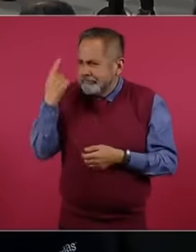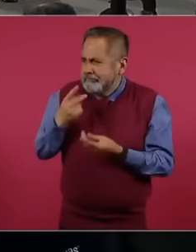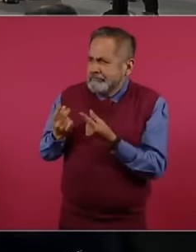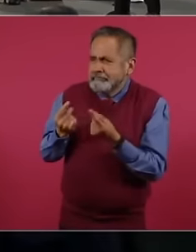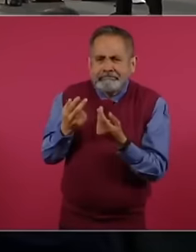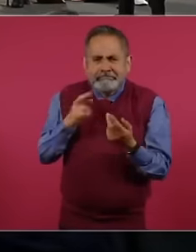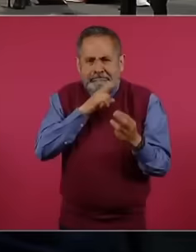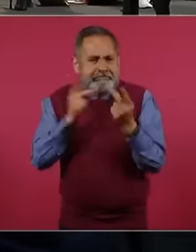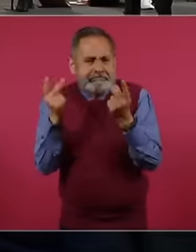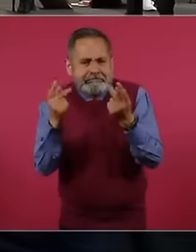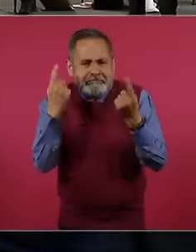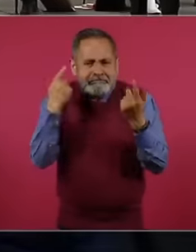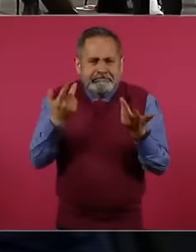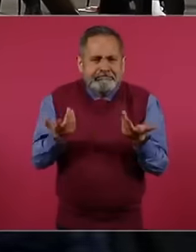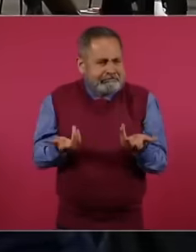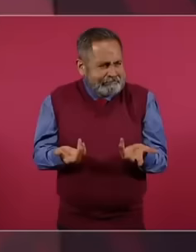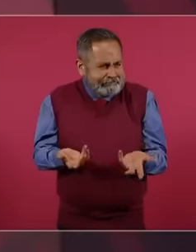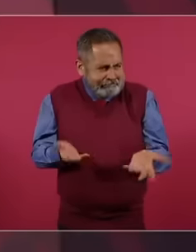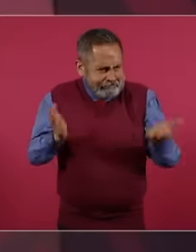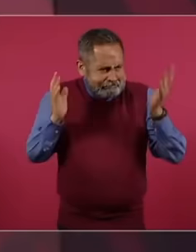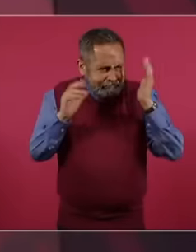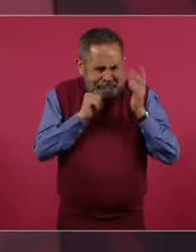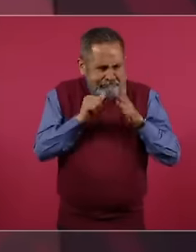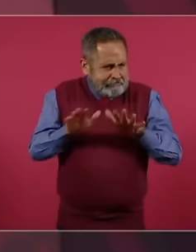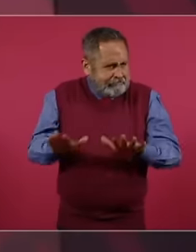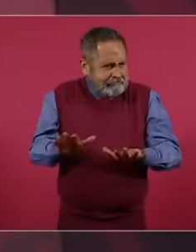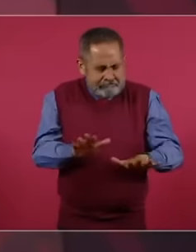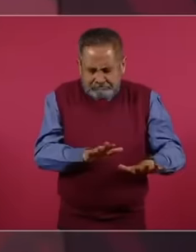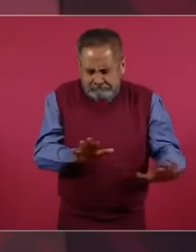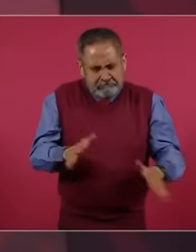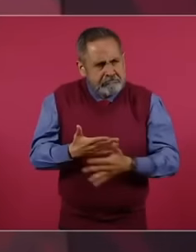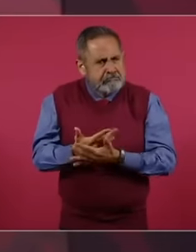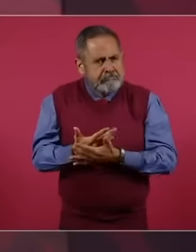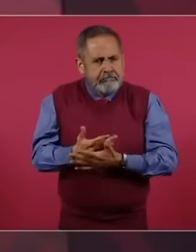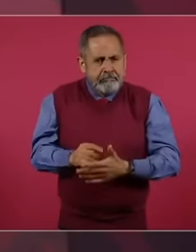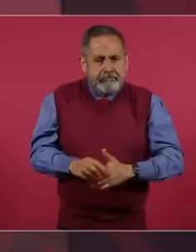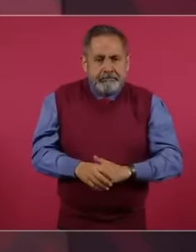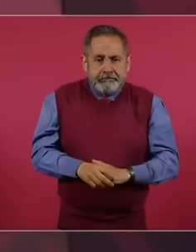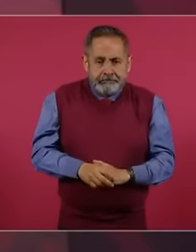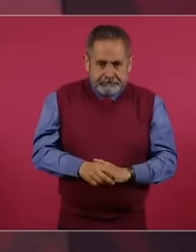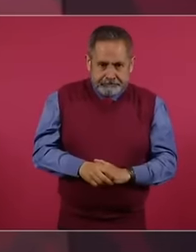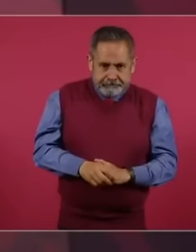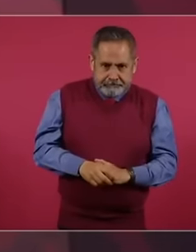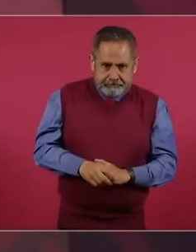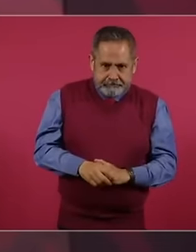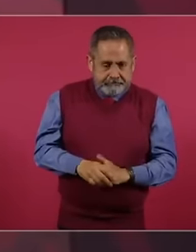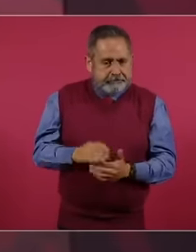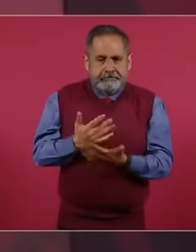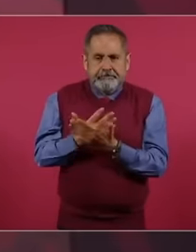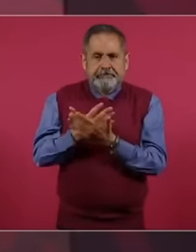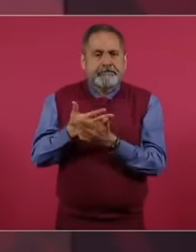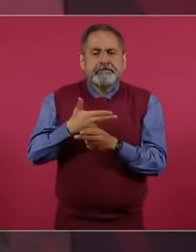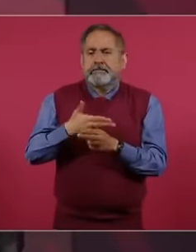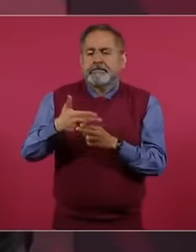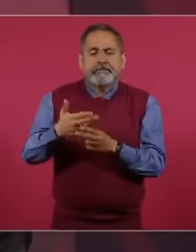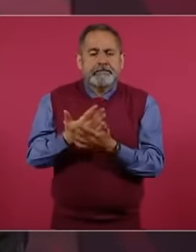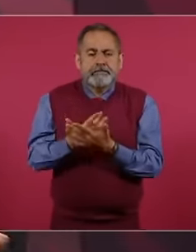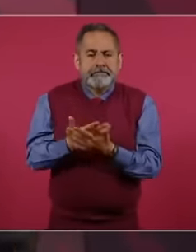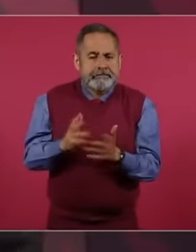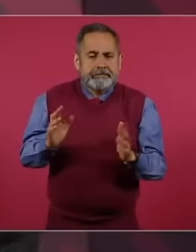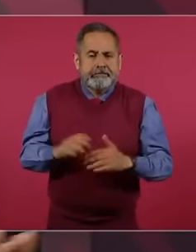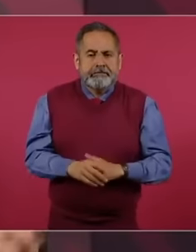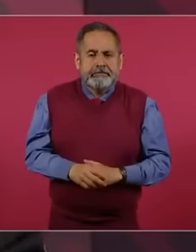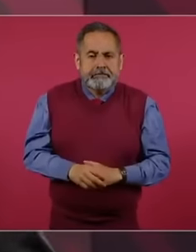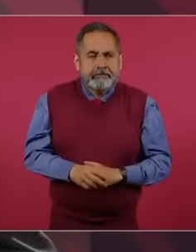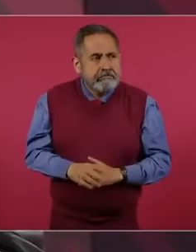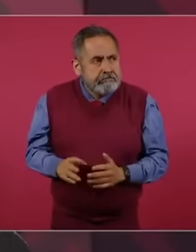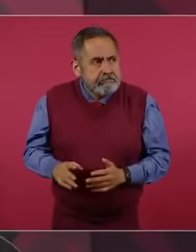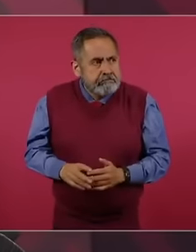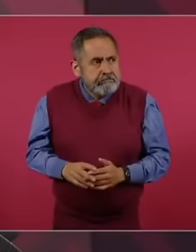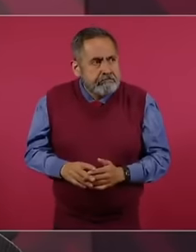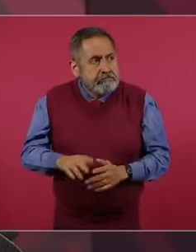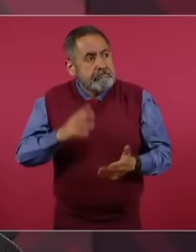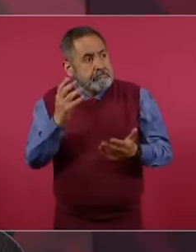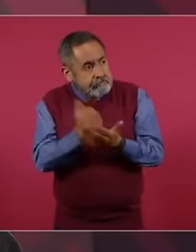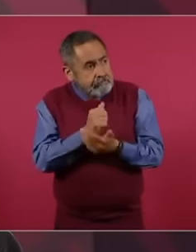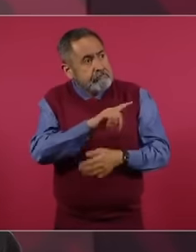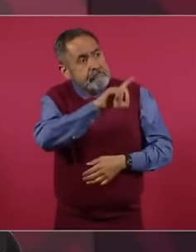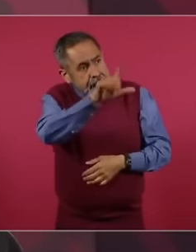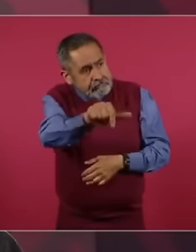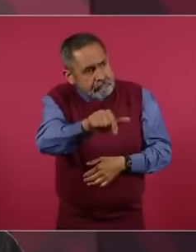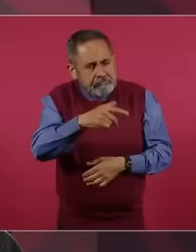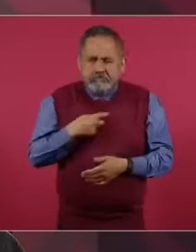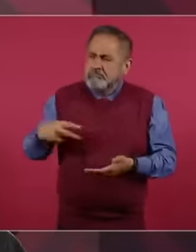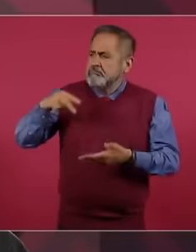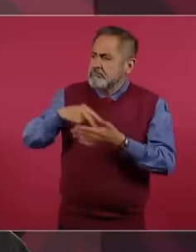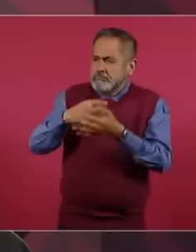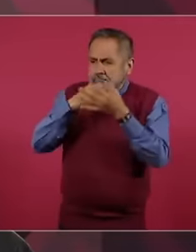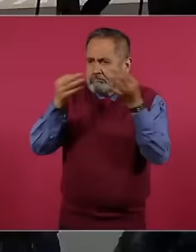load, we are going to wait and nothing happened, for a moment we recognized